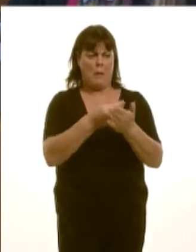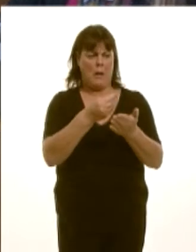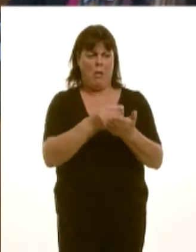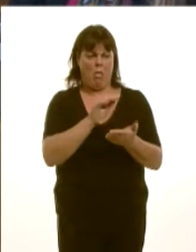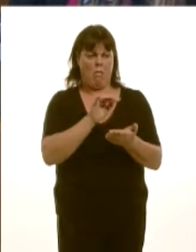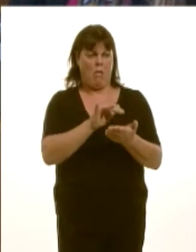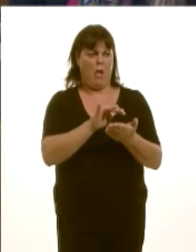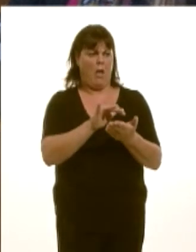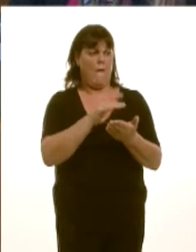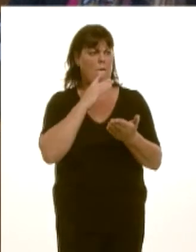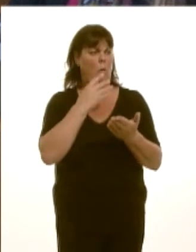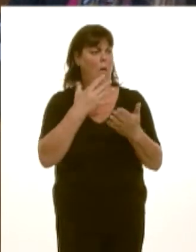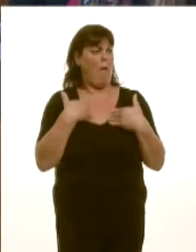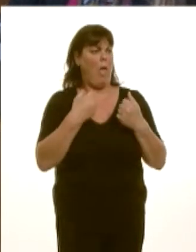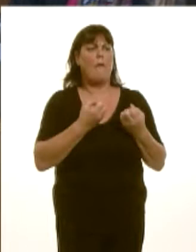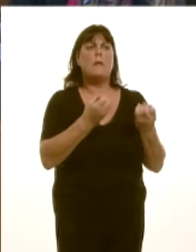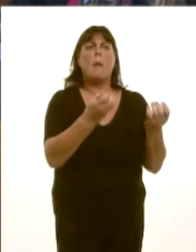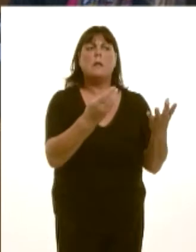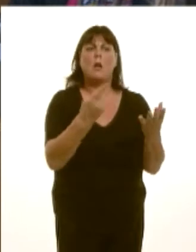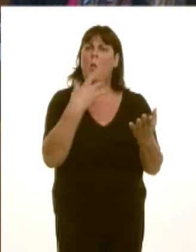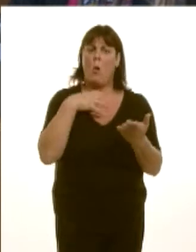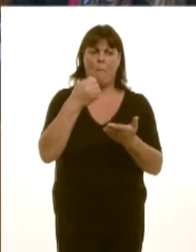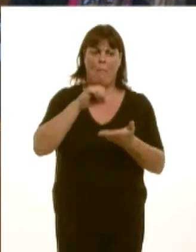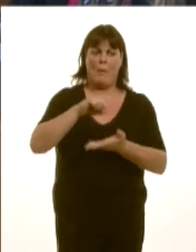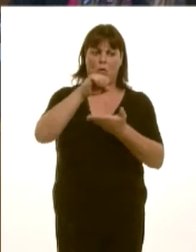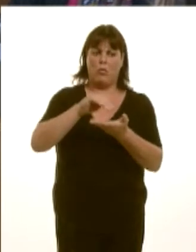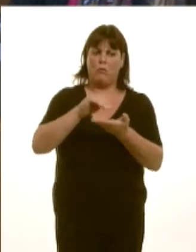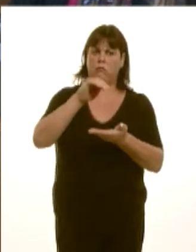terms of health spending, continues to grow, and that we will be in a position where health